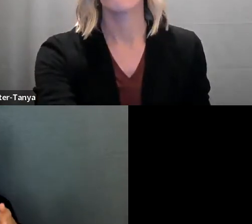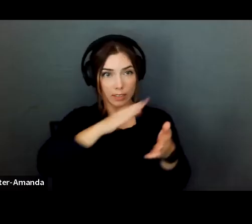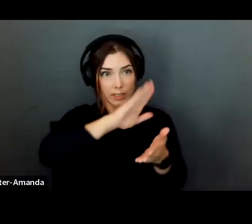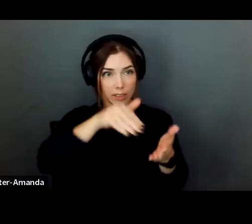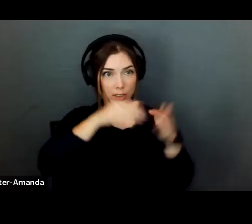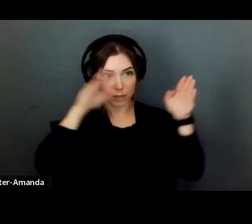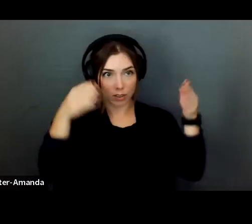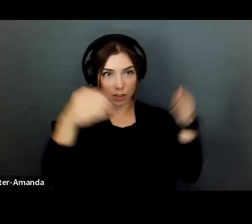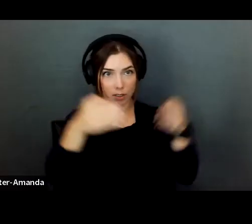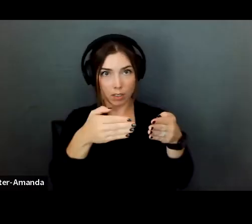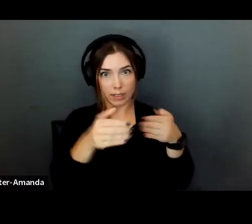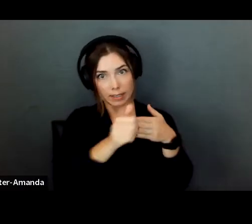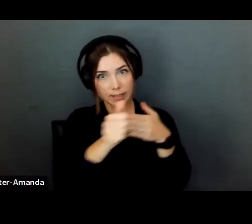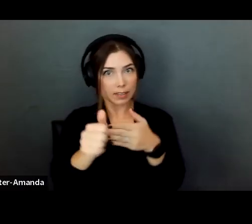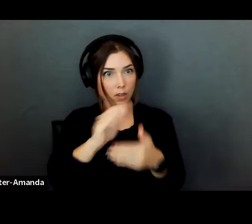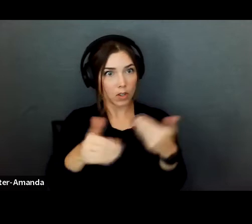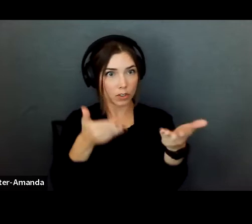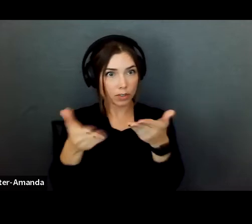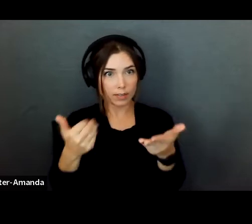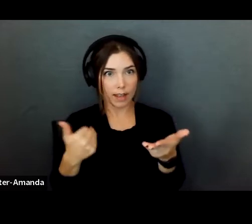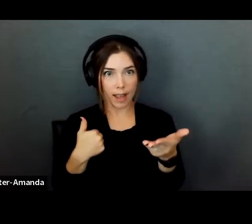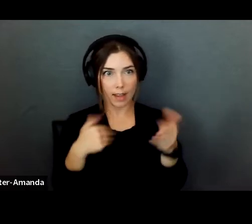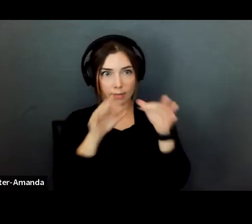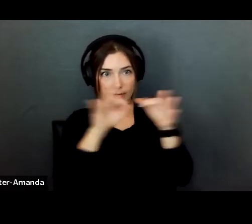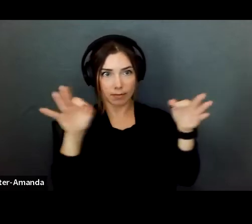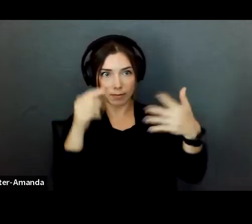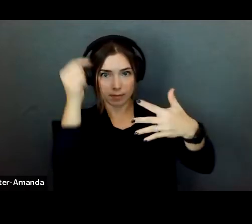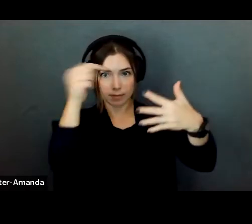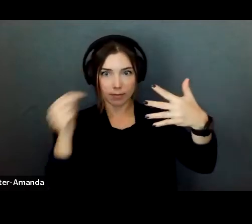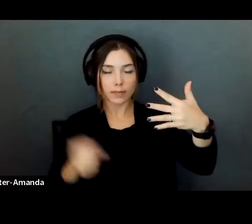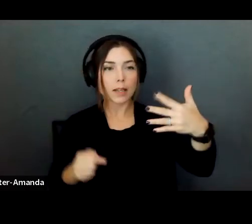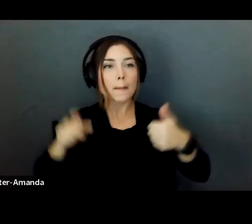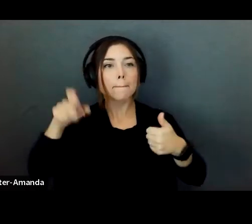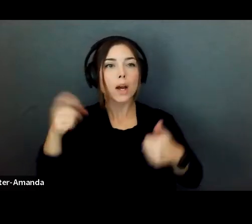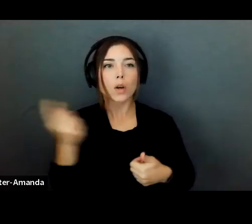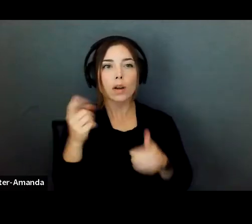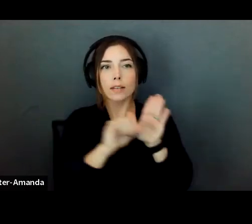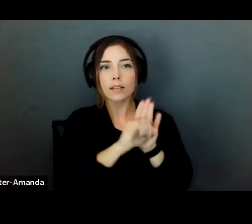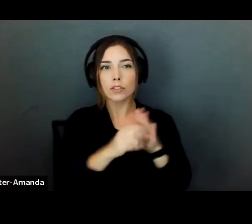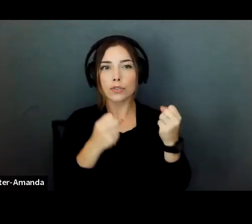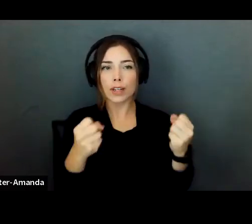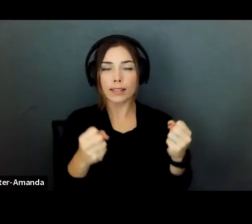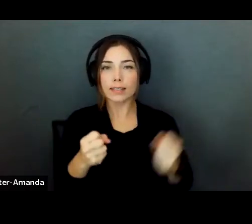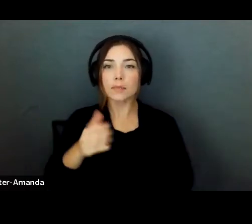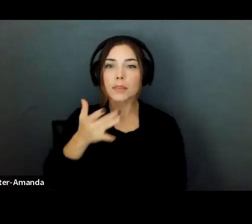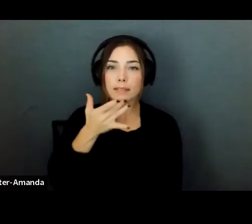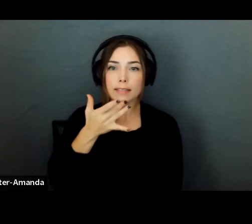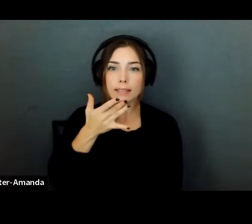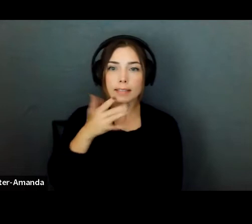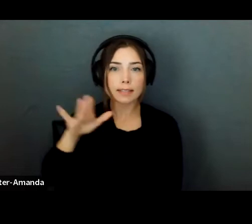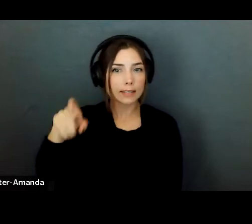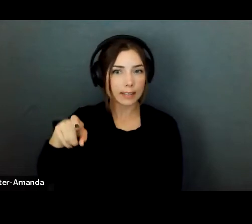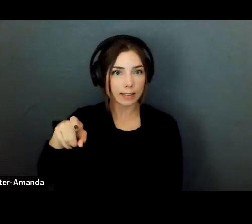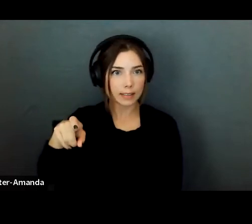That us it should always identify strengths, preferences, needs, both clinical and support